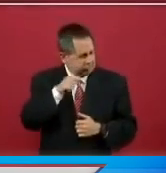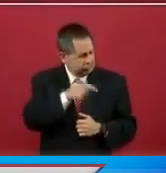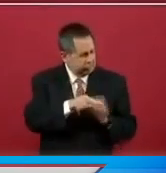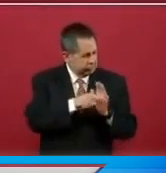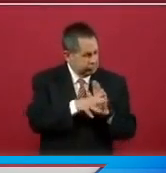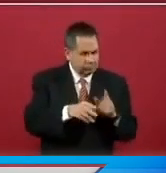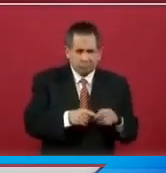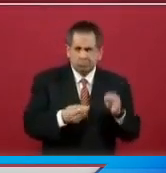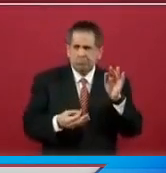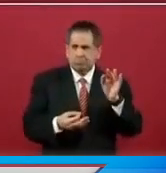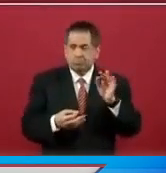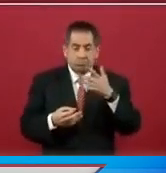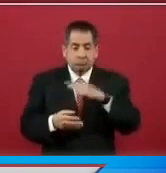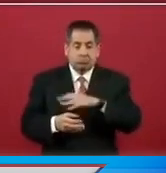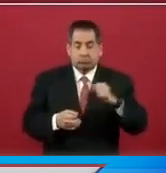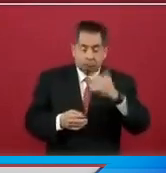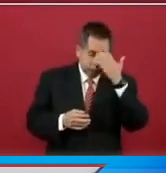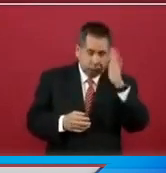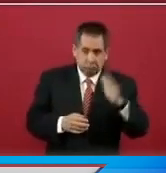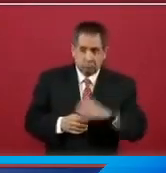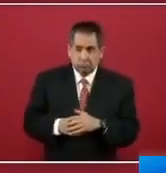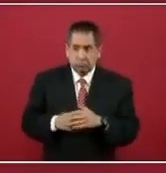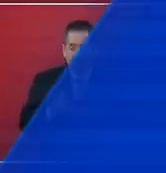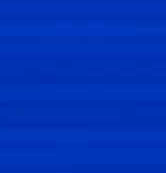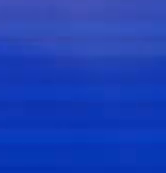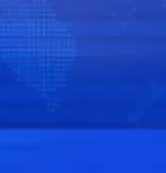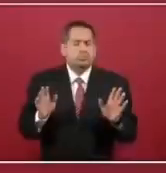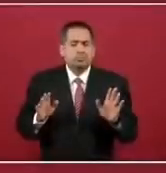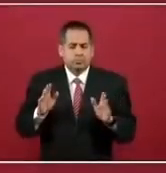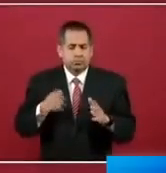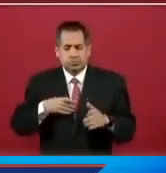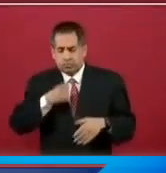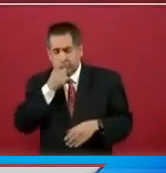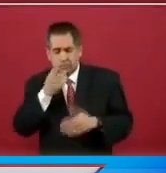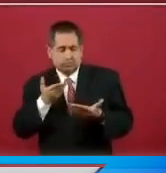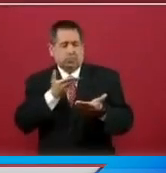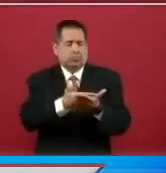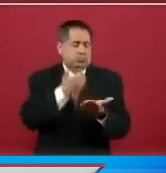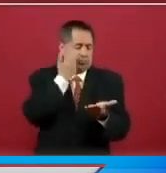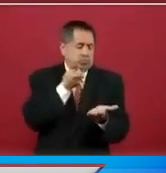so all support will be delivered directly 9: National Guard